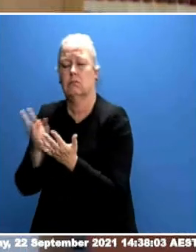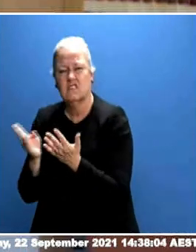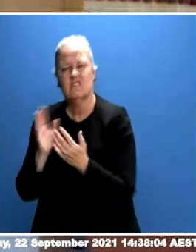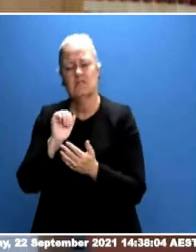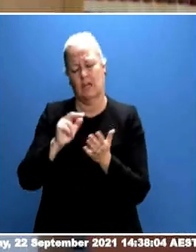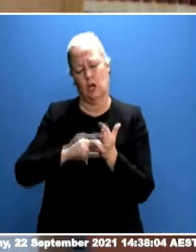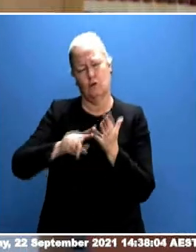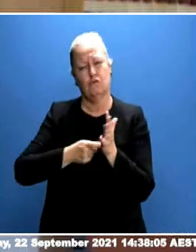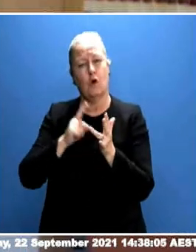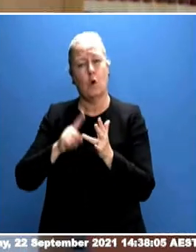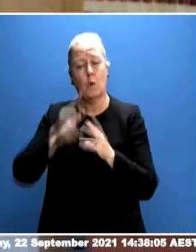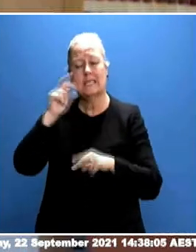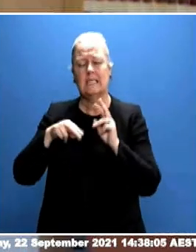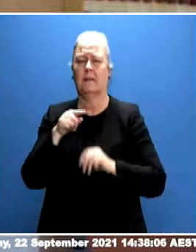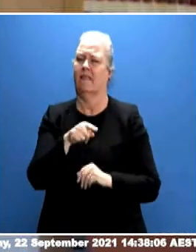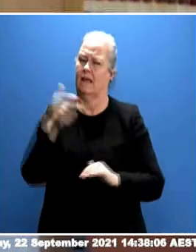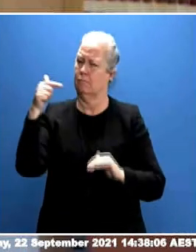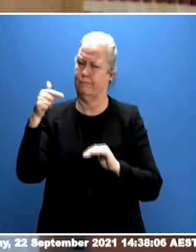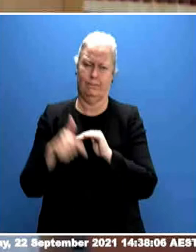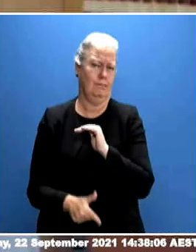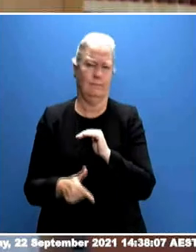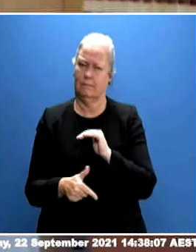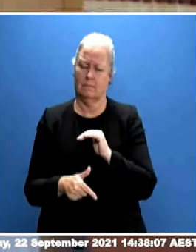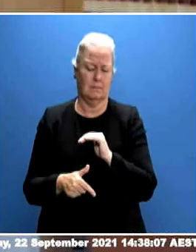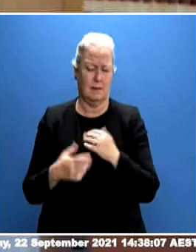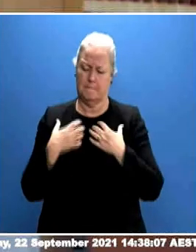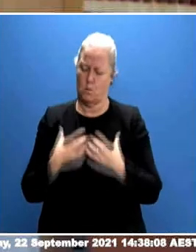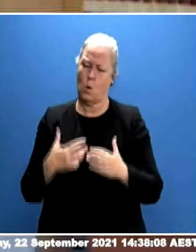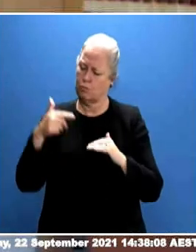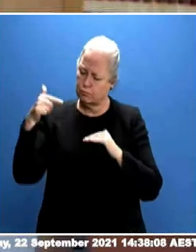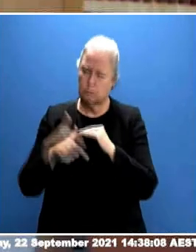is a much more complex process and task and it requires ---